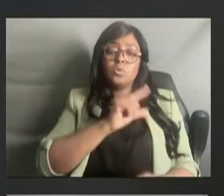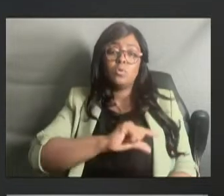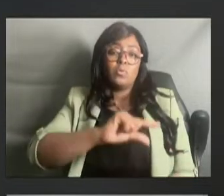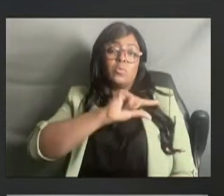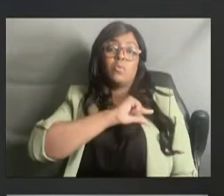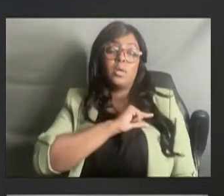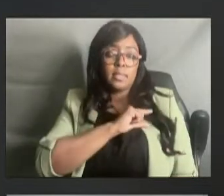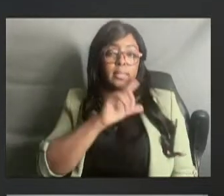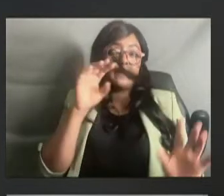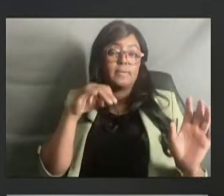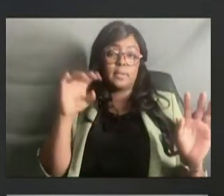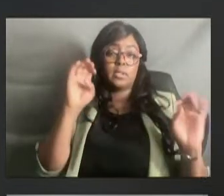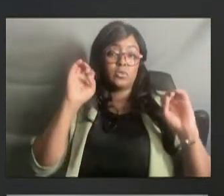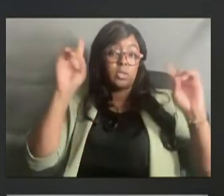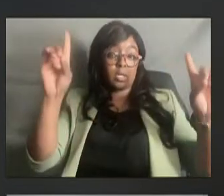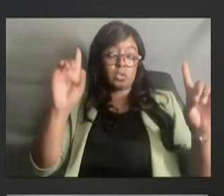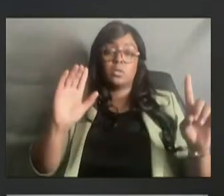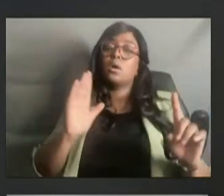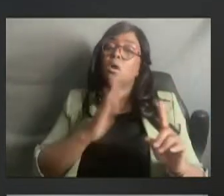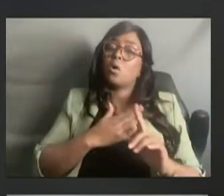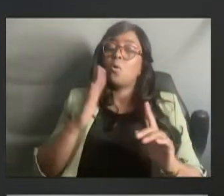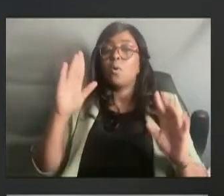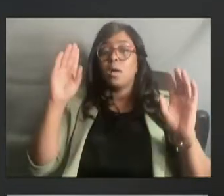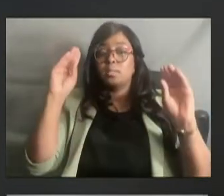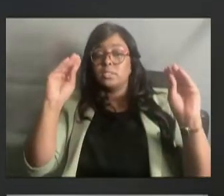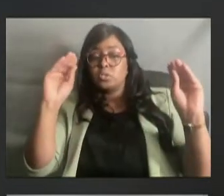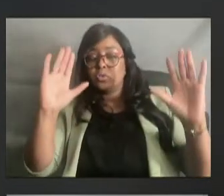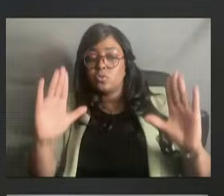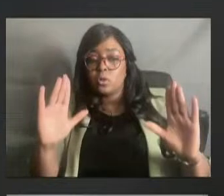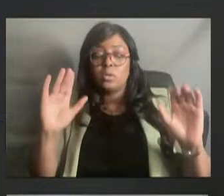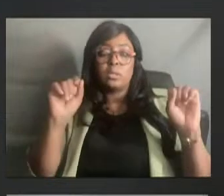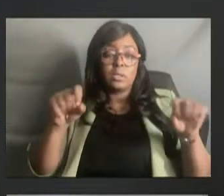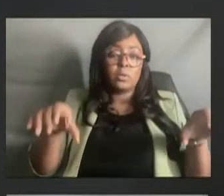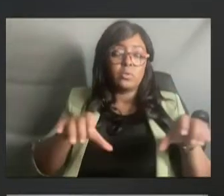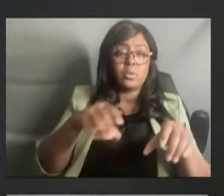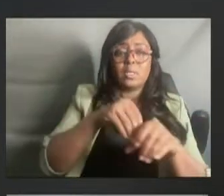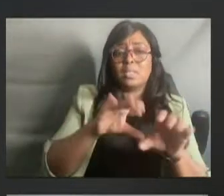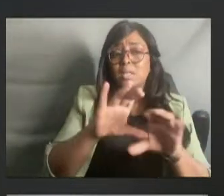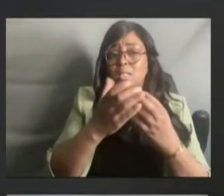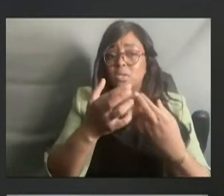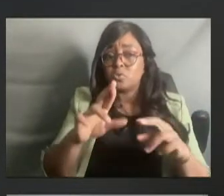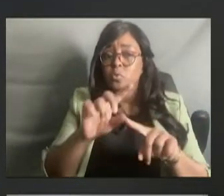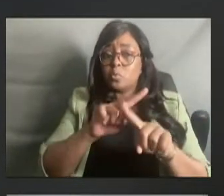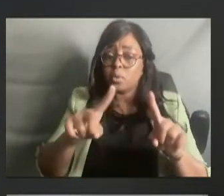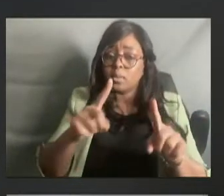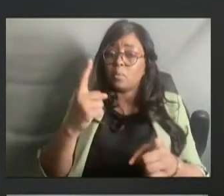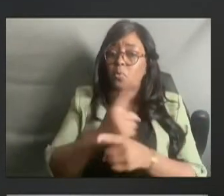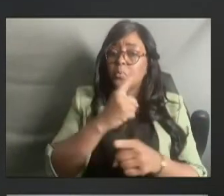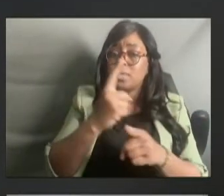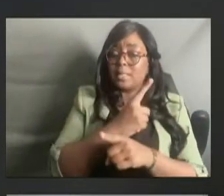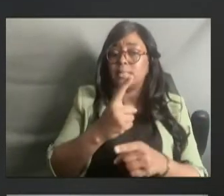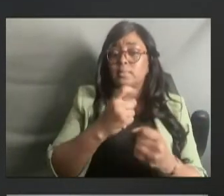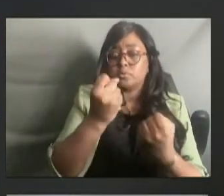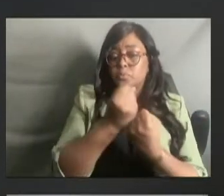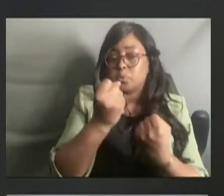pretty big difference maker in terms of the quality of education that our educators can